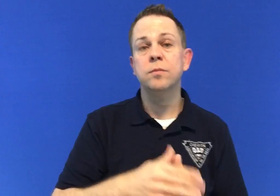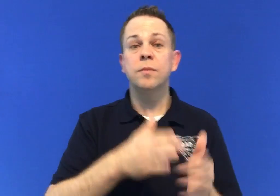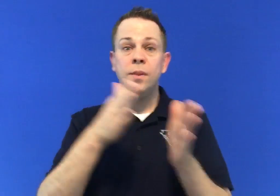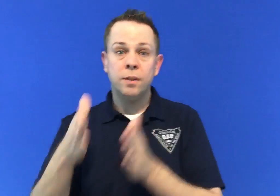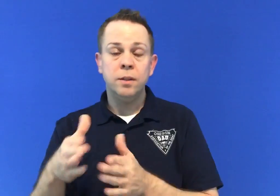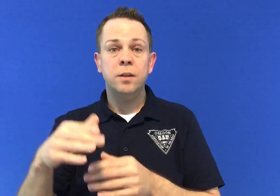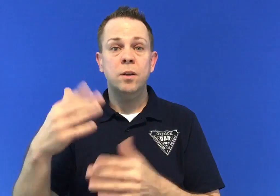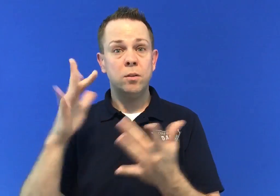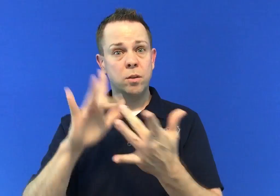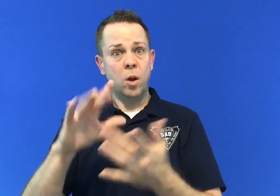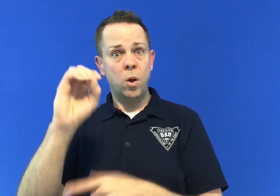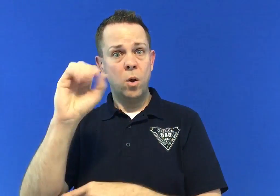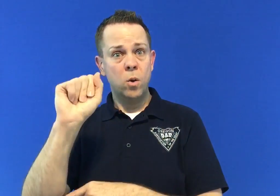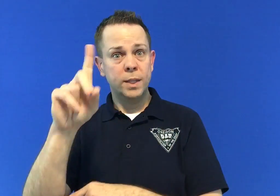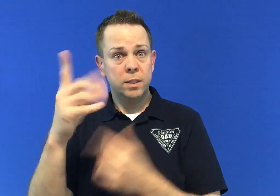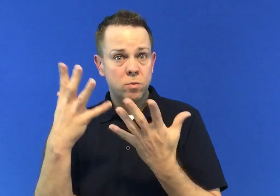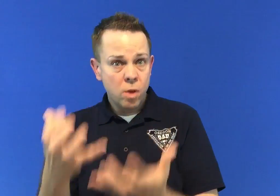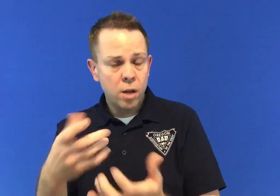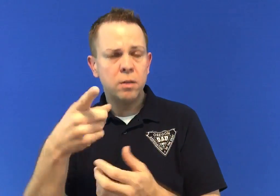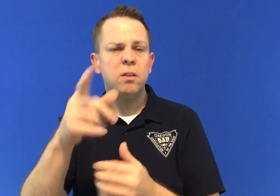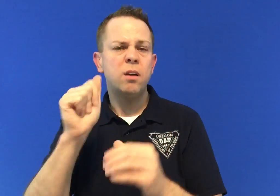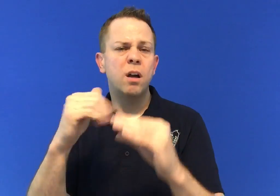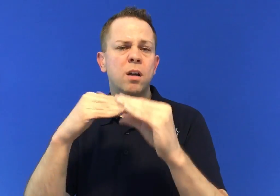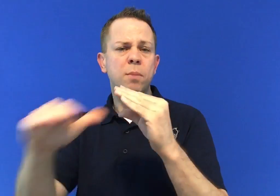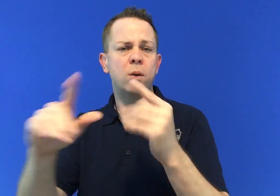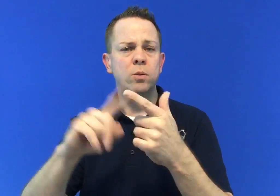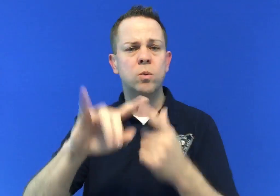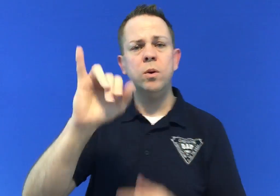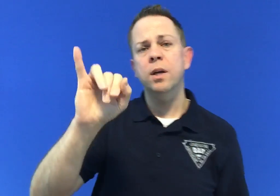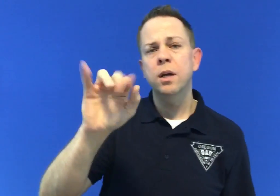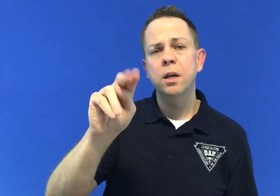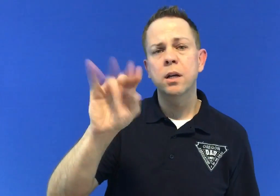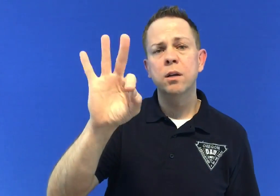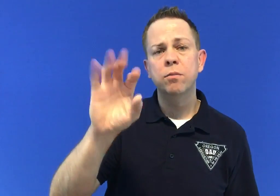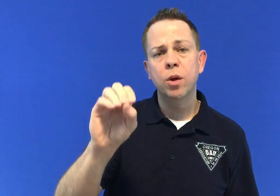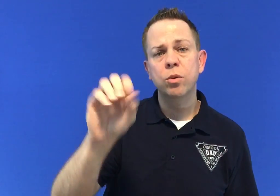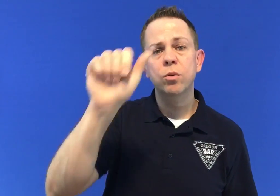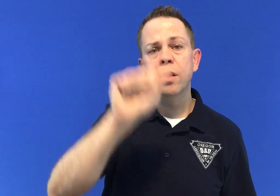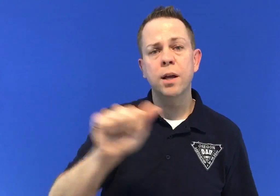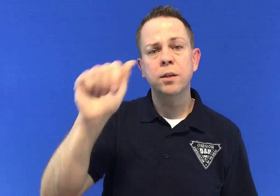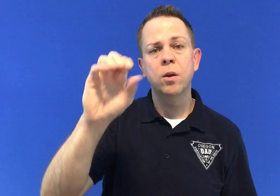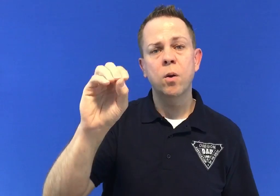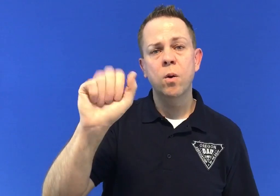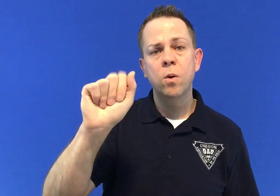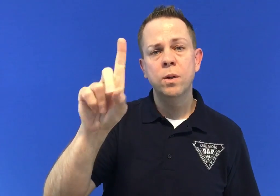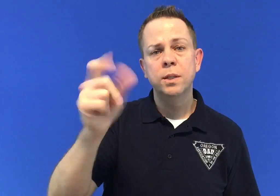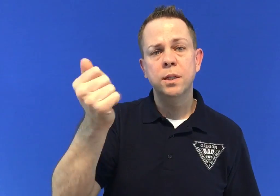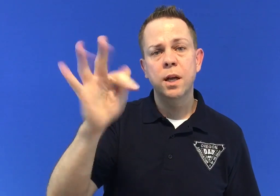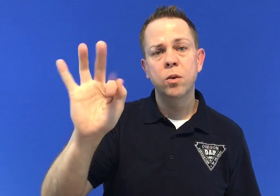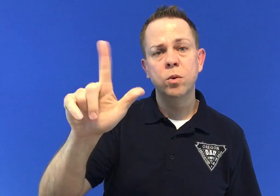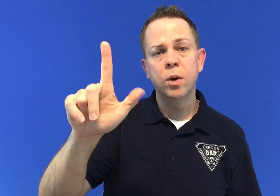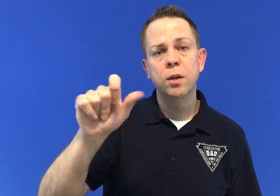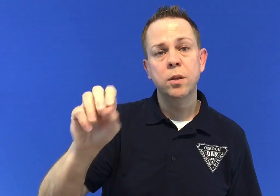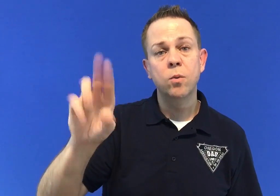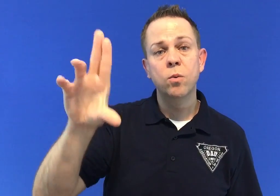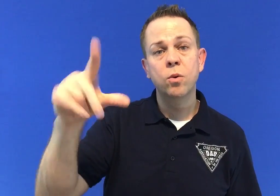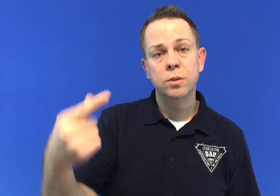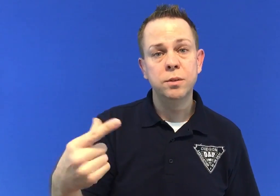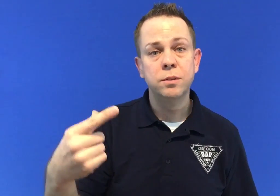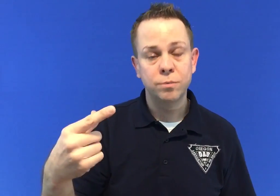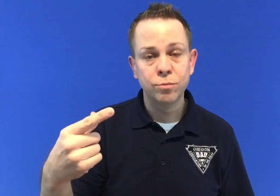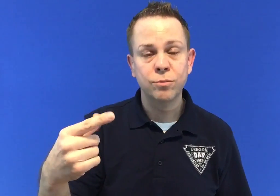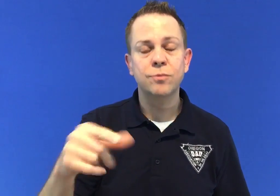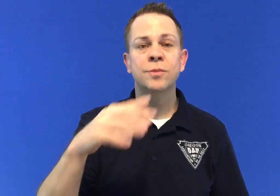Contact OAD at info@oad1921.org too.